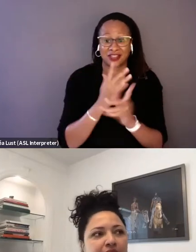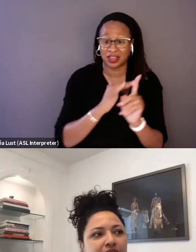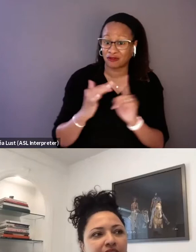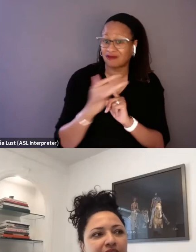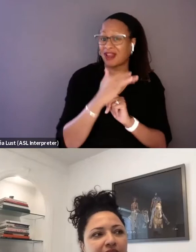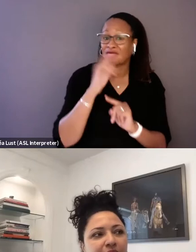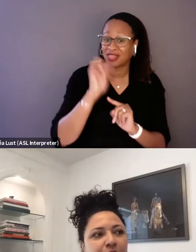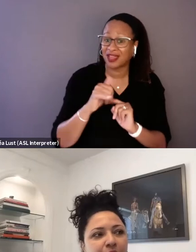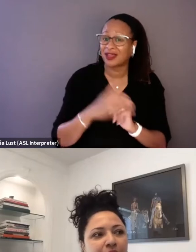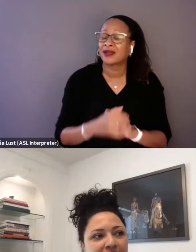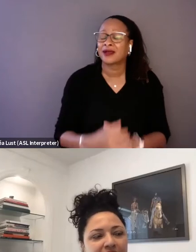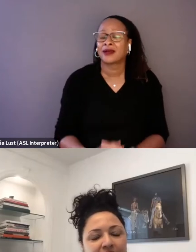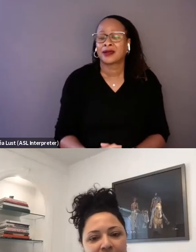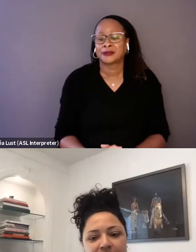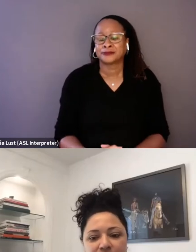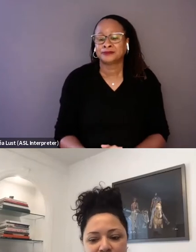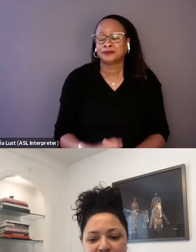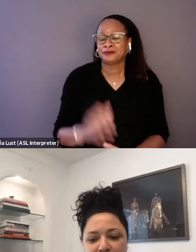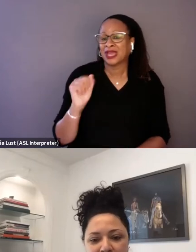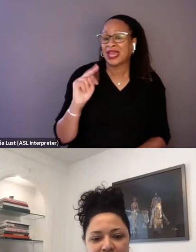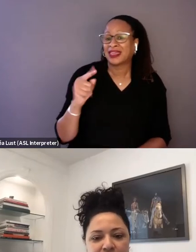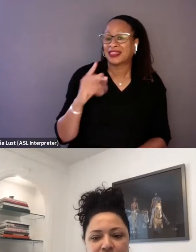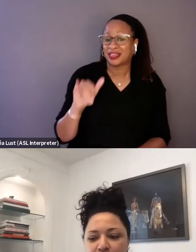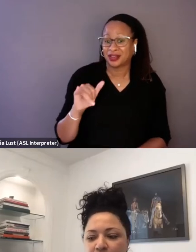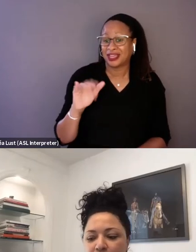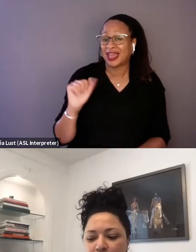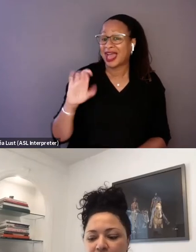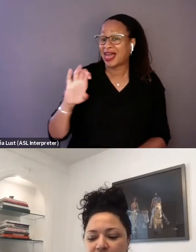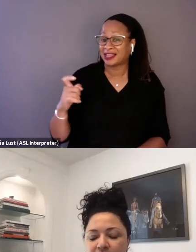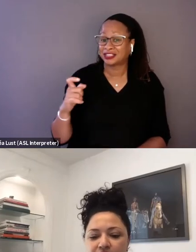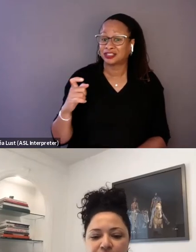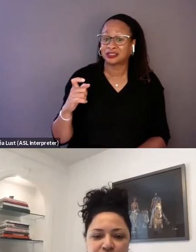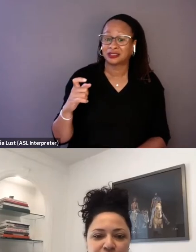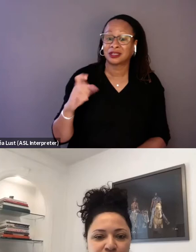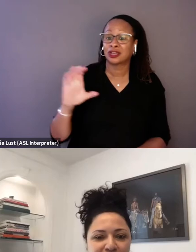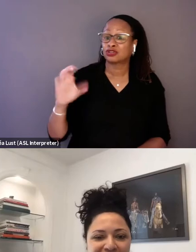But Anthony and Alex, Christine, and myself, like we all wanted to show the joy.